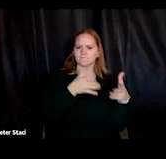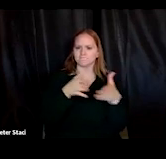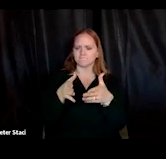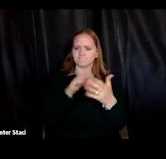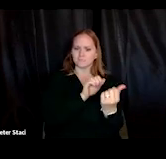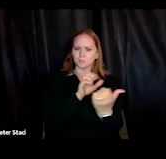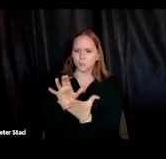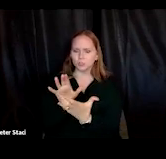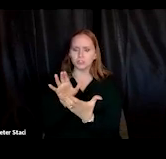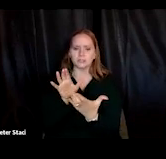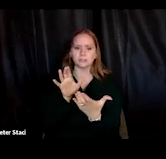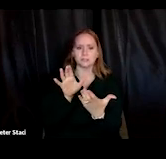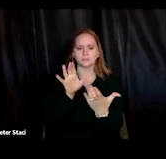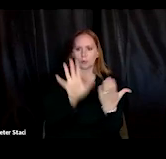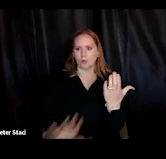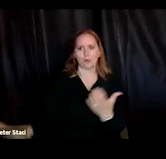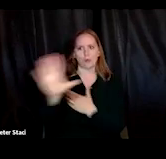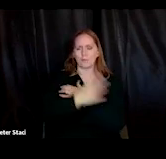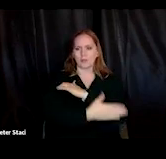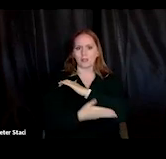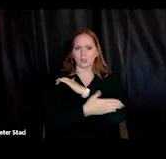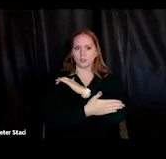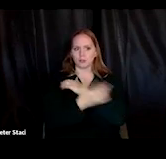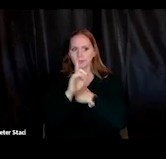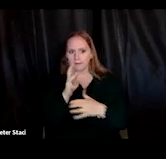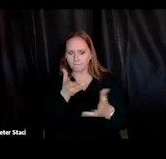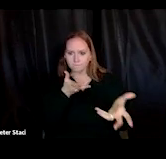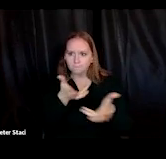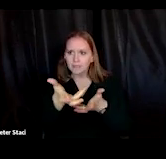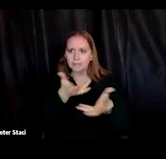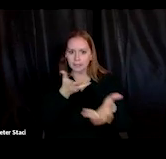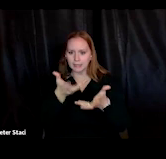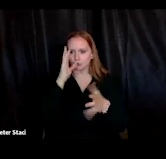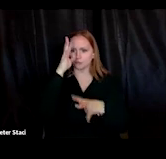across the country have engaged in or created or developed or incorporated